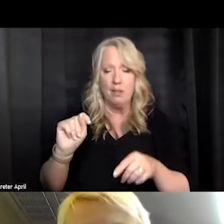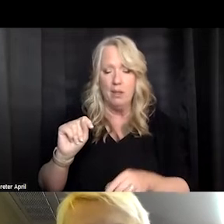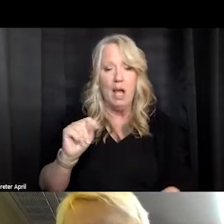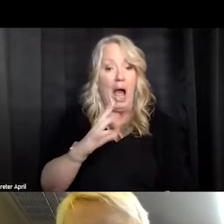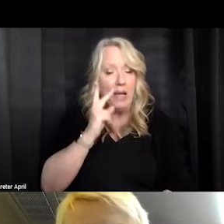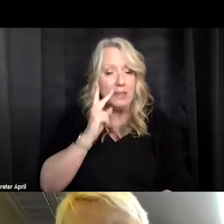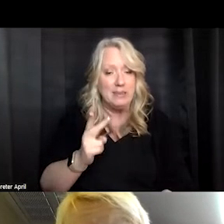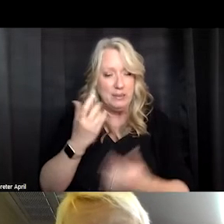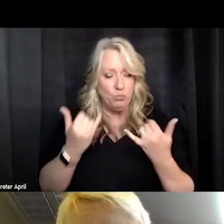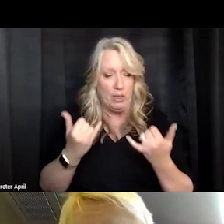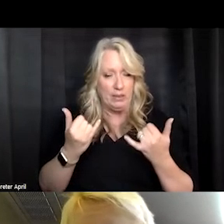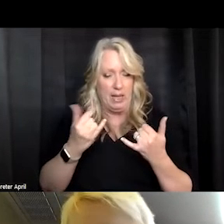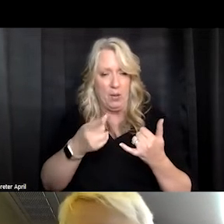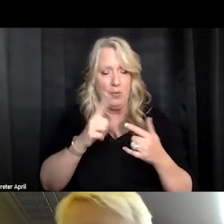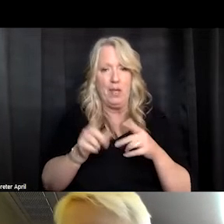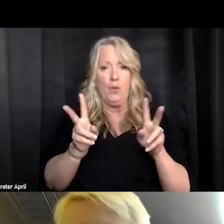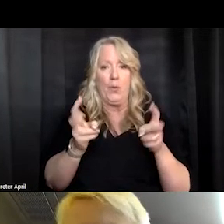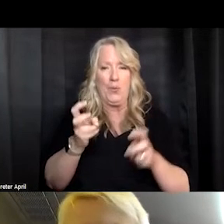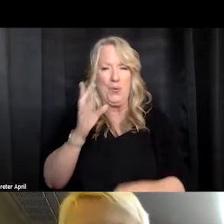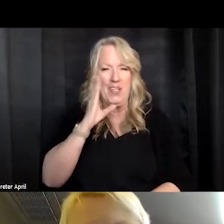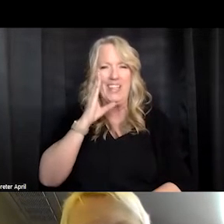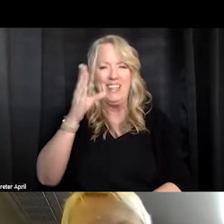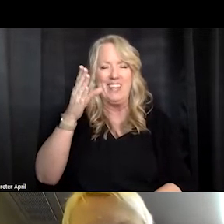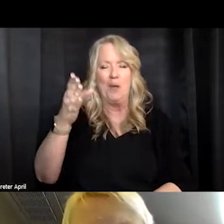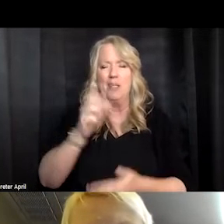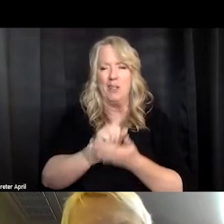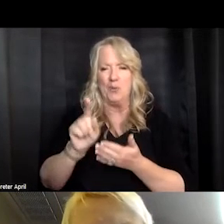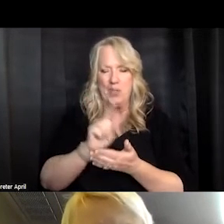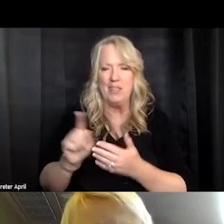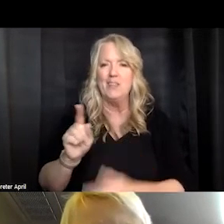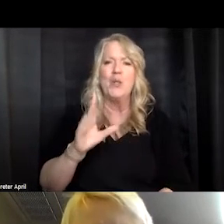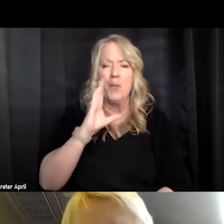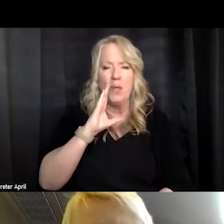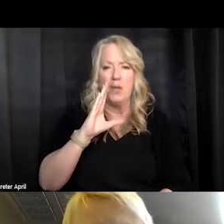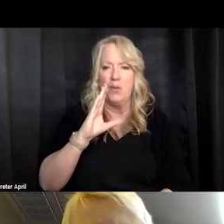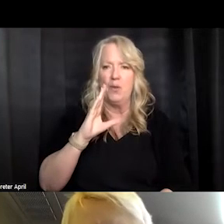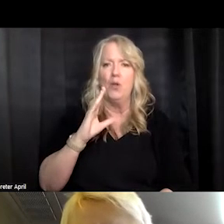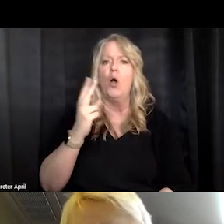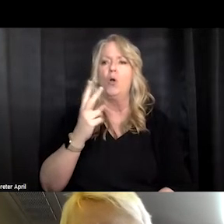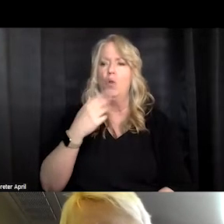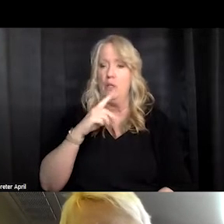CHAT. I THINK -- YOU KNOW, ONE OF THE MOST POWERFUL LINES AND I COULD SEE IT BEING, A QUOTE, IN THE COMING WEEK